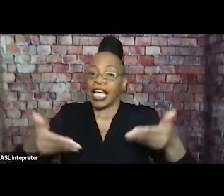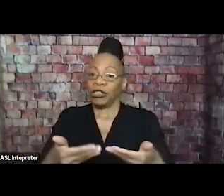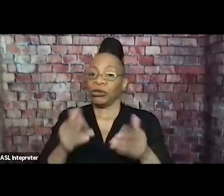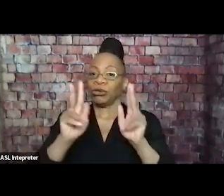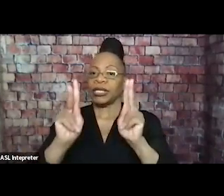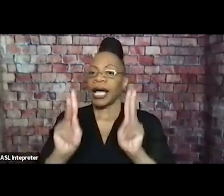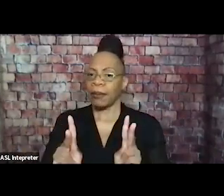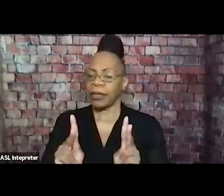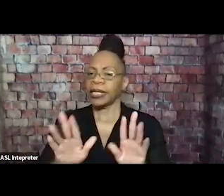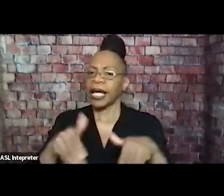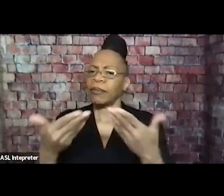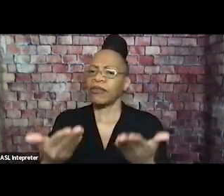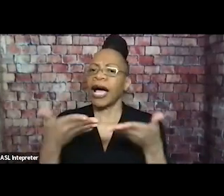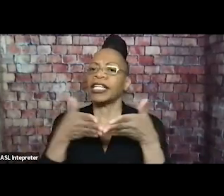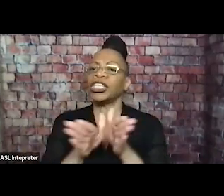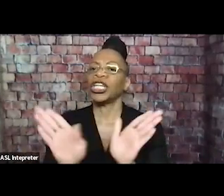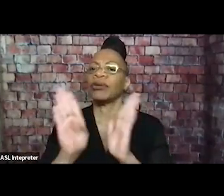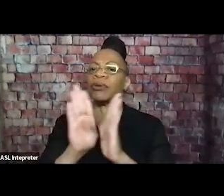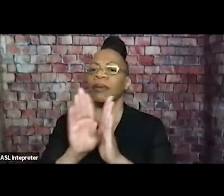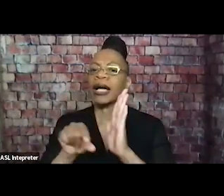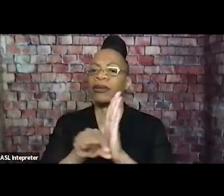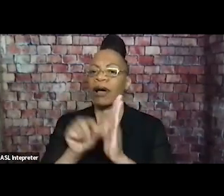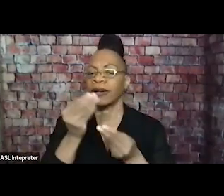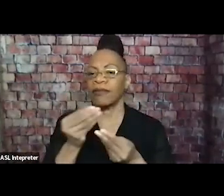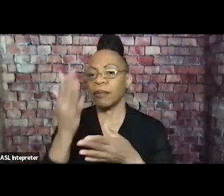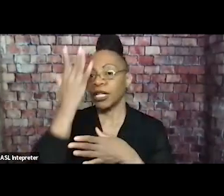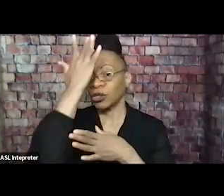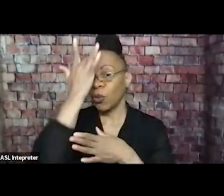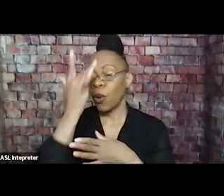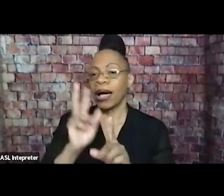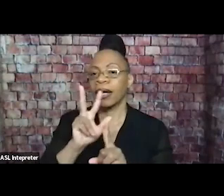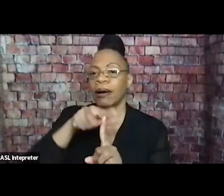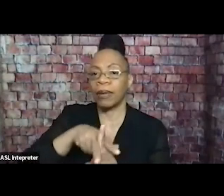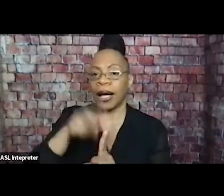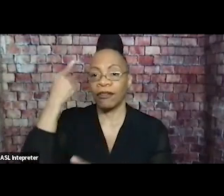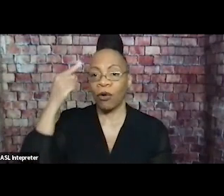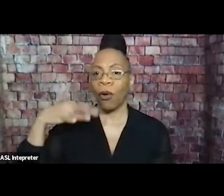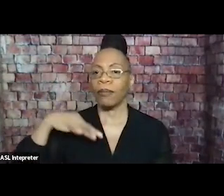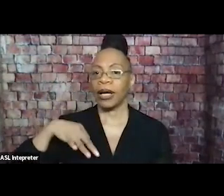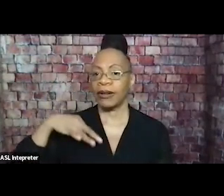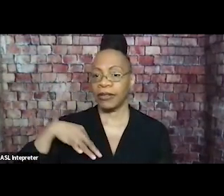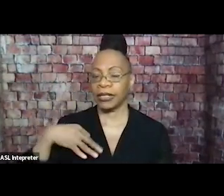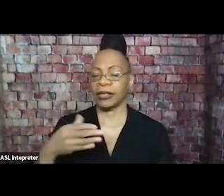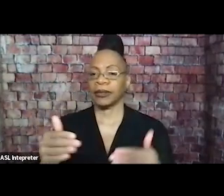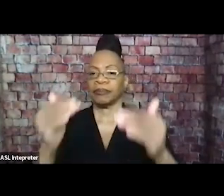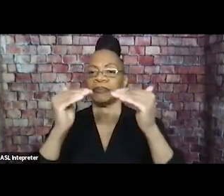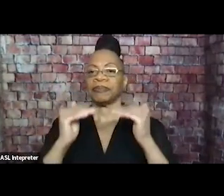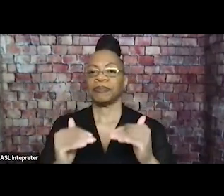and just provide some general background information about why they're applying for benefits. The next part of the introduction